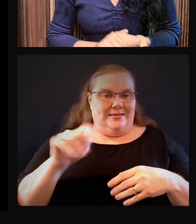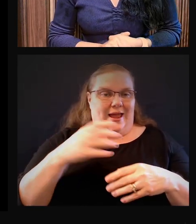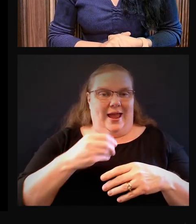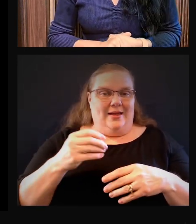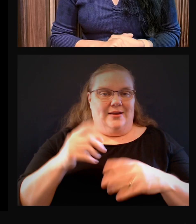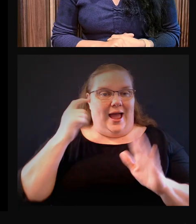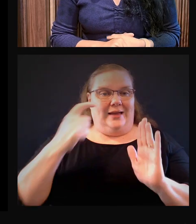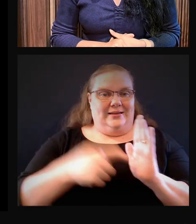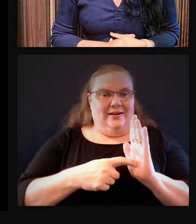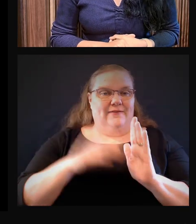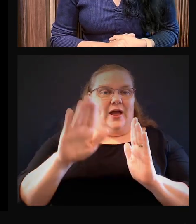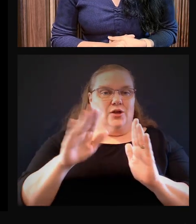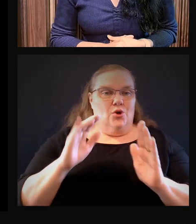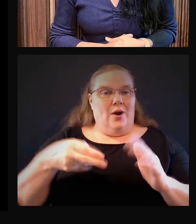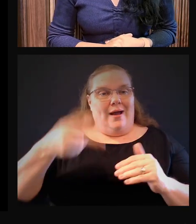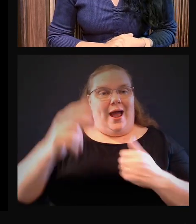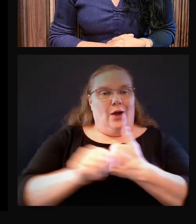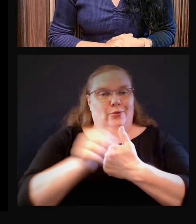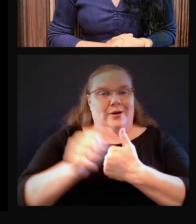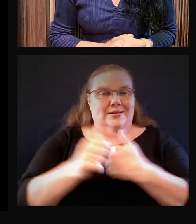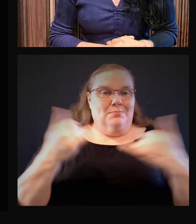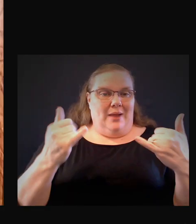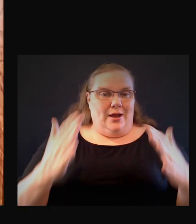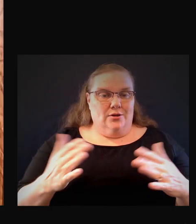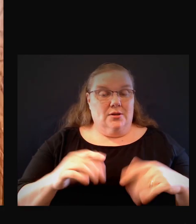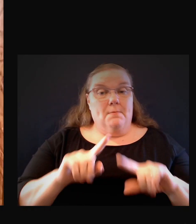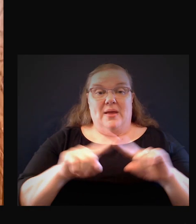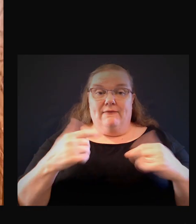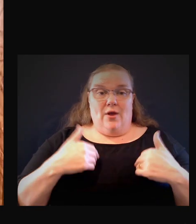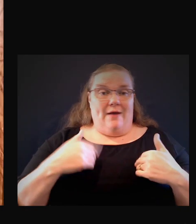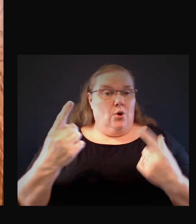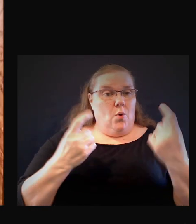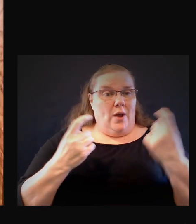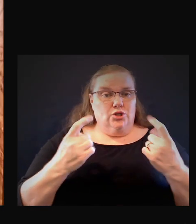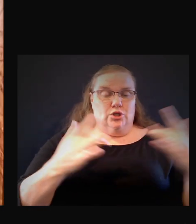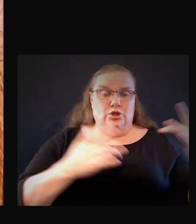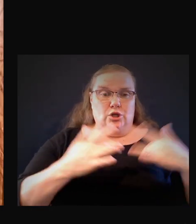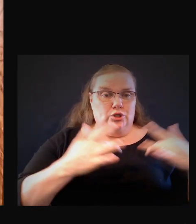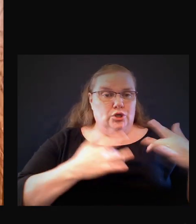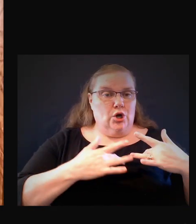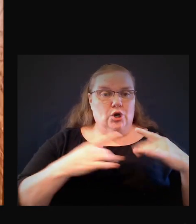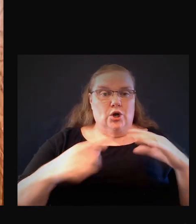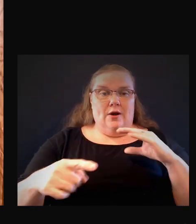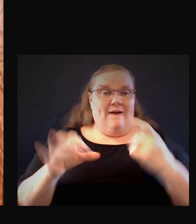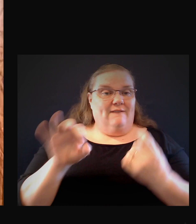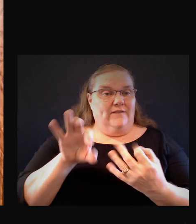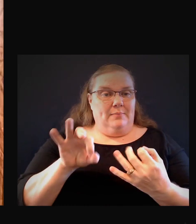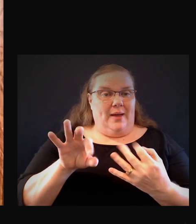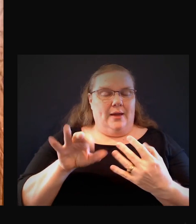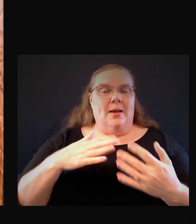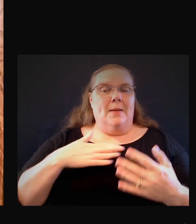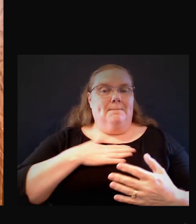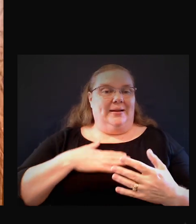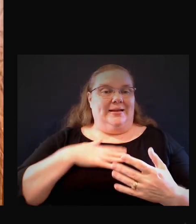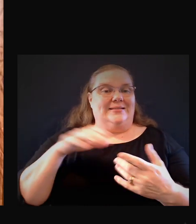If you have any questions, concerns or feedback, please do email us at PlayerChurn@Microsoft.com Thank you.